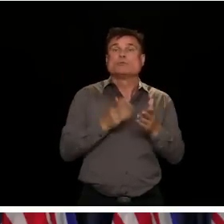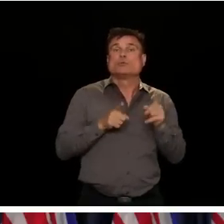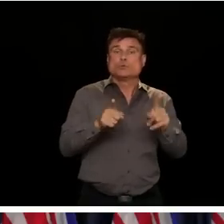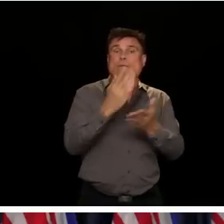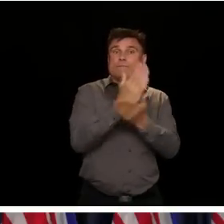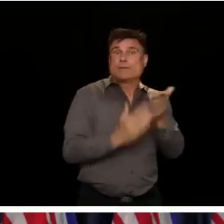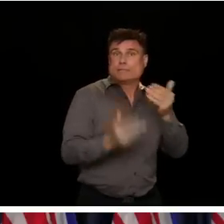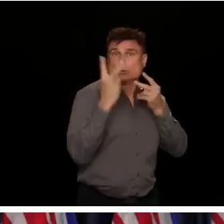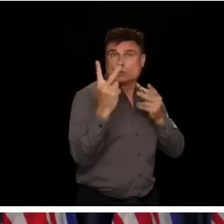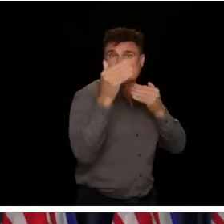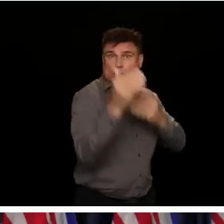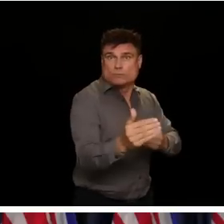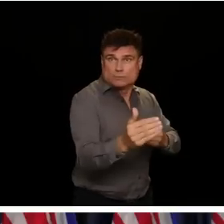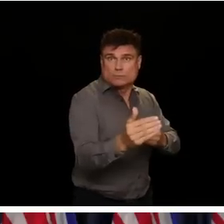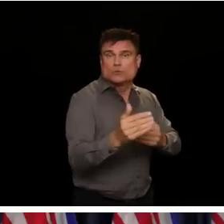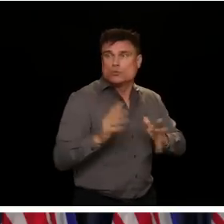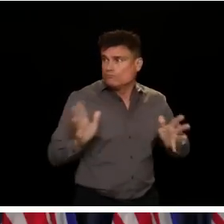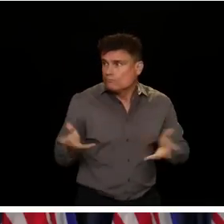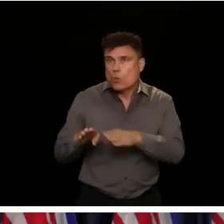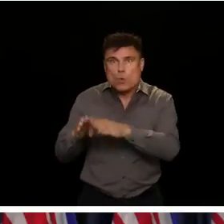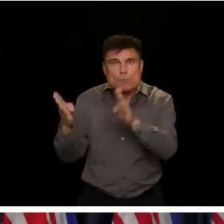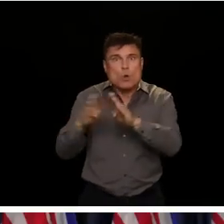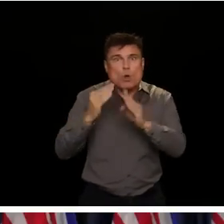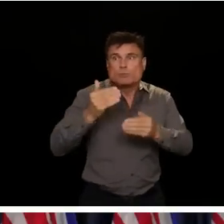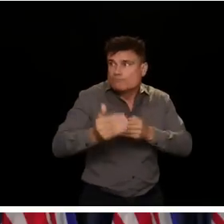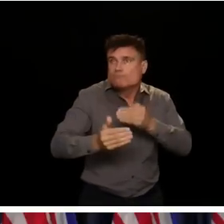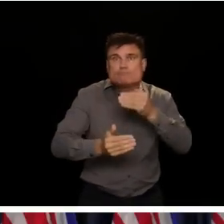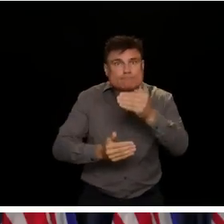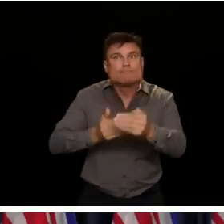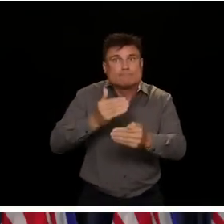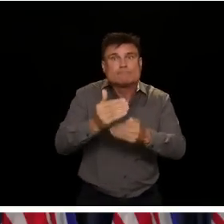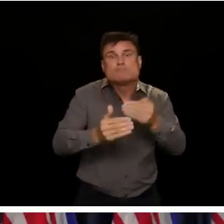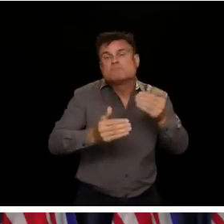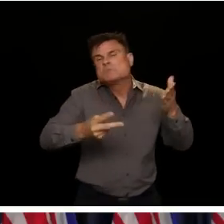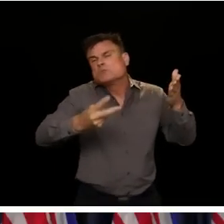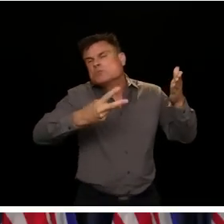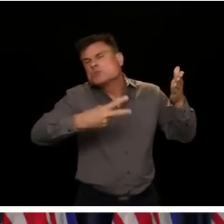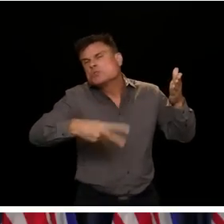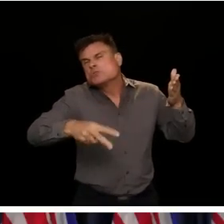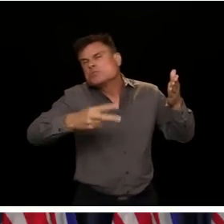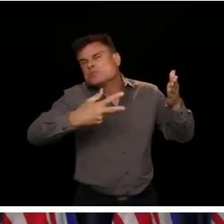And as we move forward over the next couple of weeks we will be moving into the next phase.